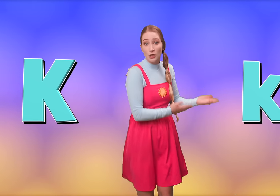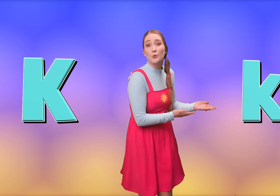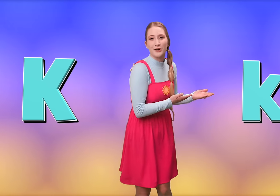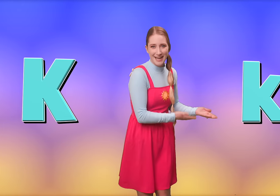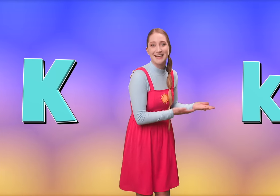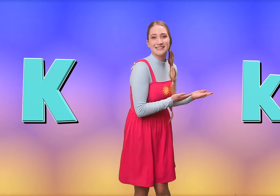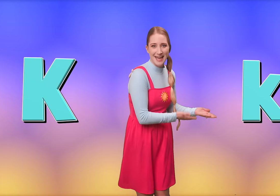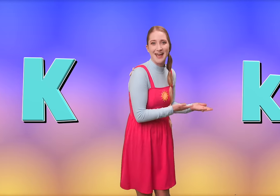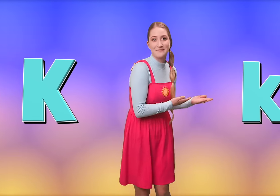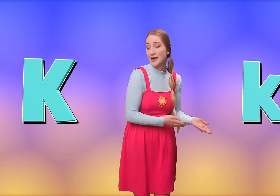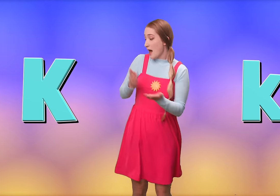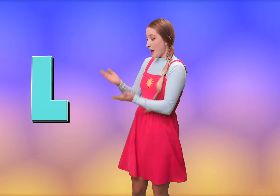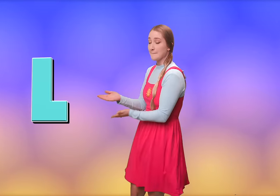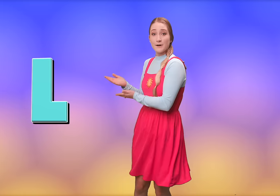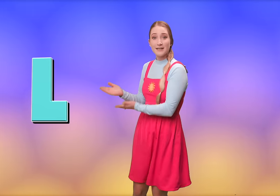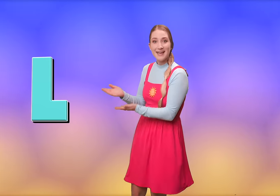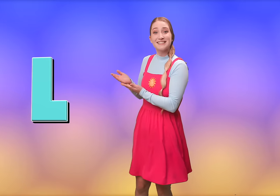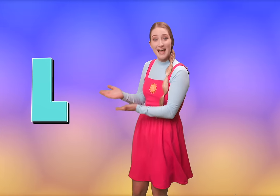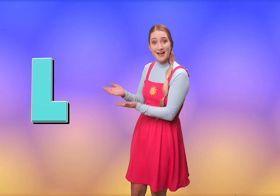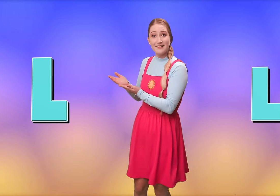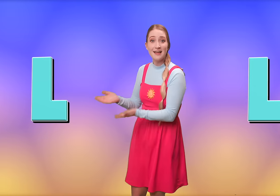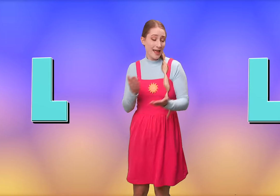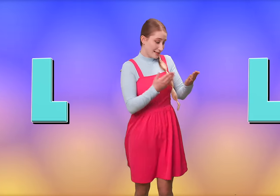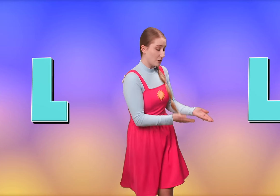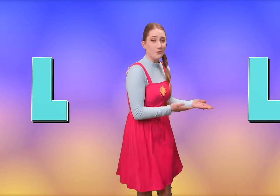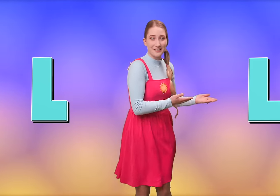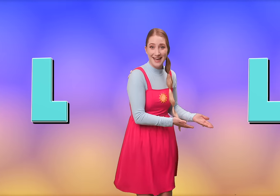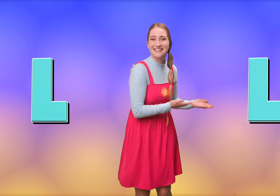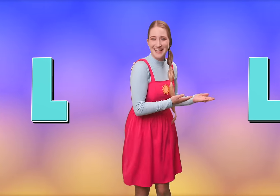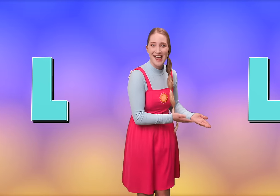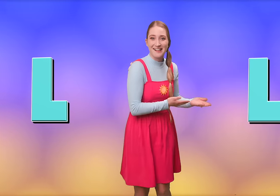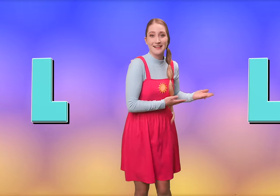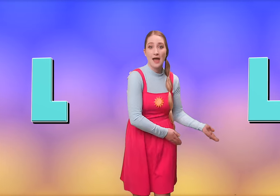Uppercase, lowercase, uppercase, lowercase, uppercase, lowercase,